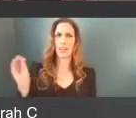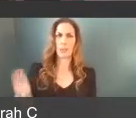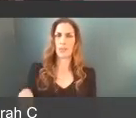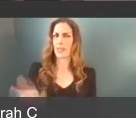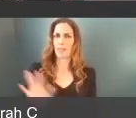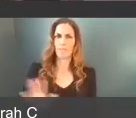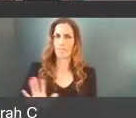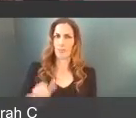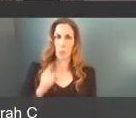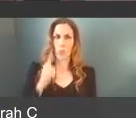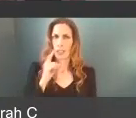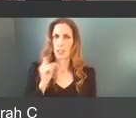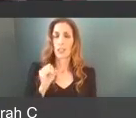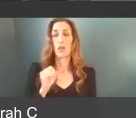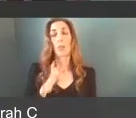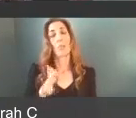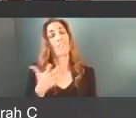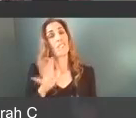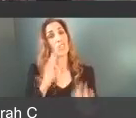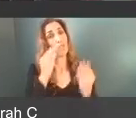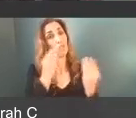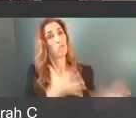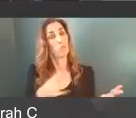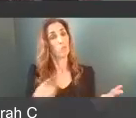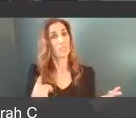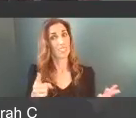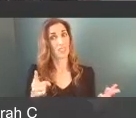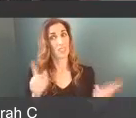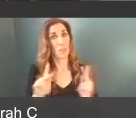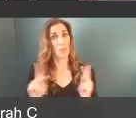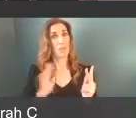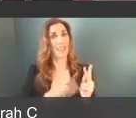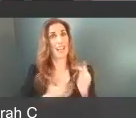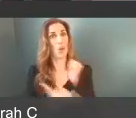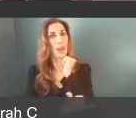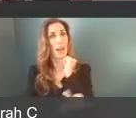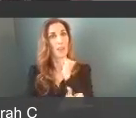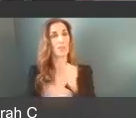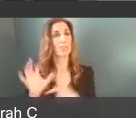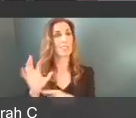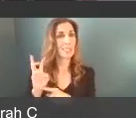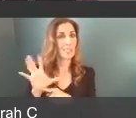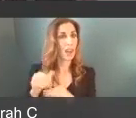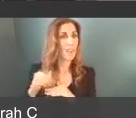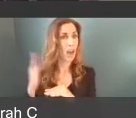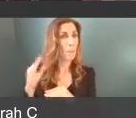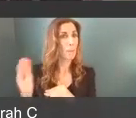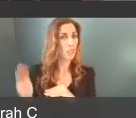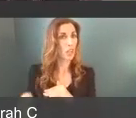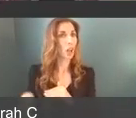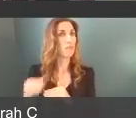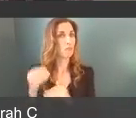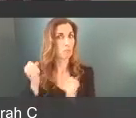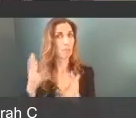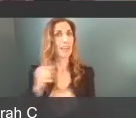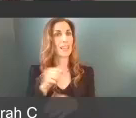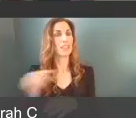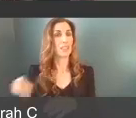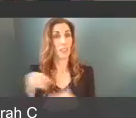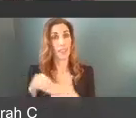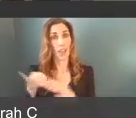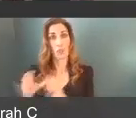data of the individuals in our County that are 65 and up and in that cohort we're seeing